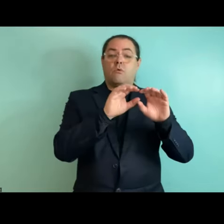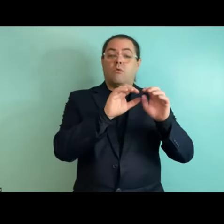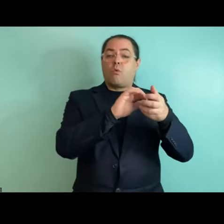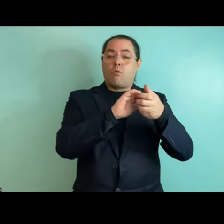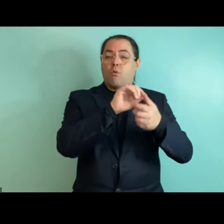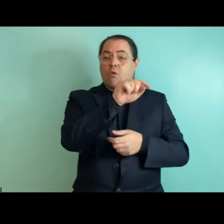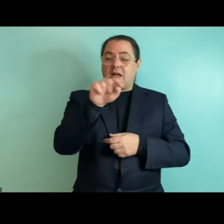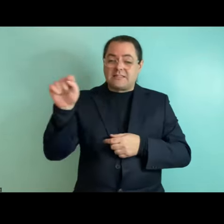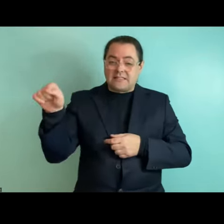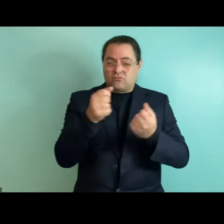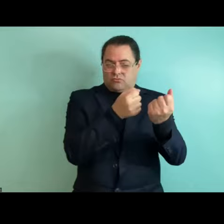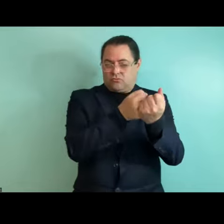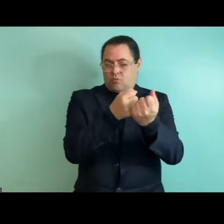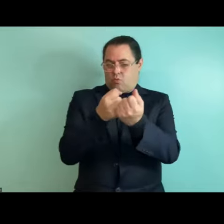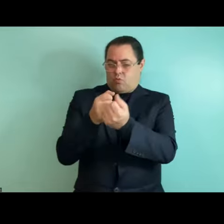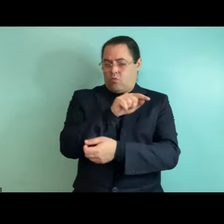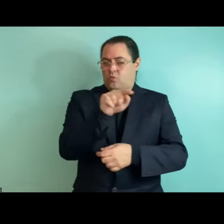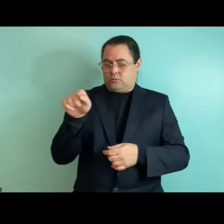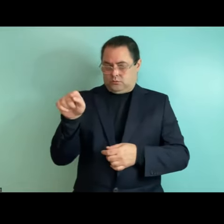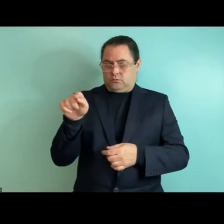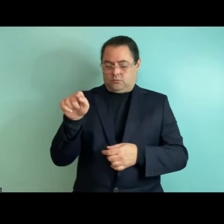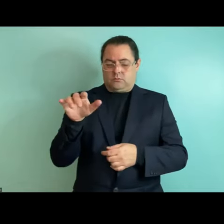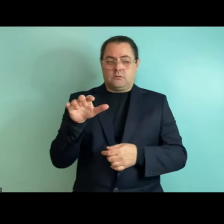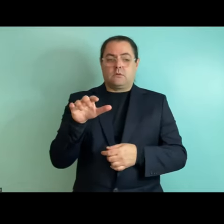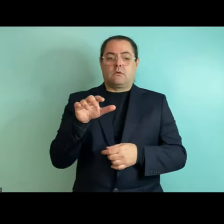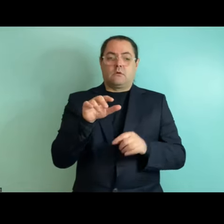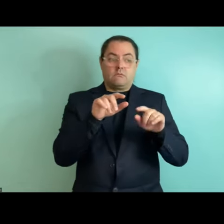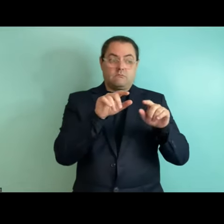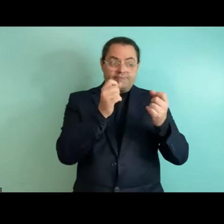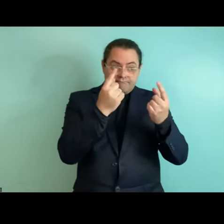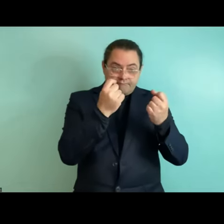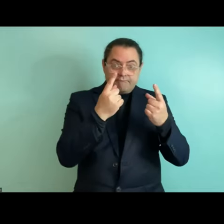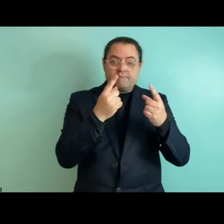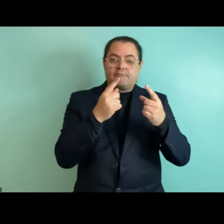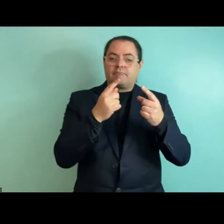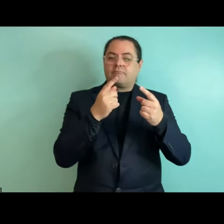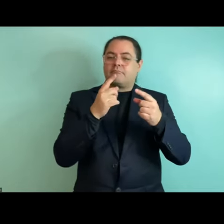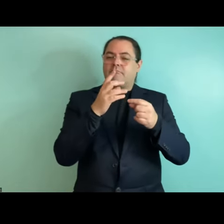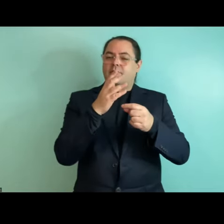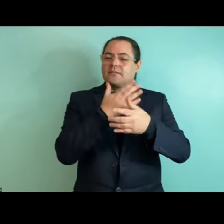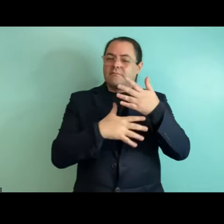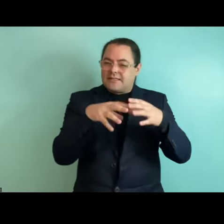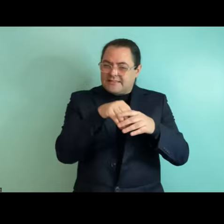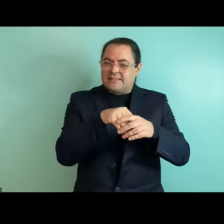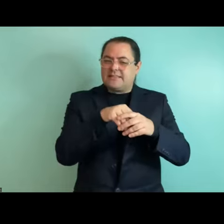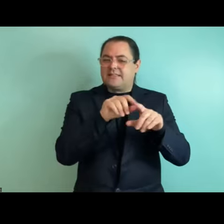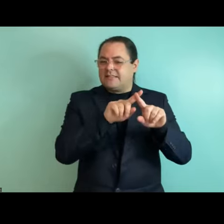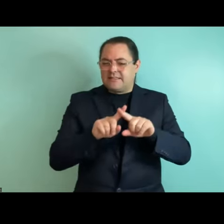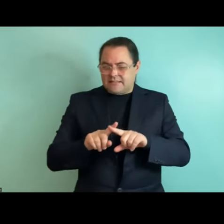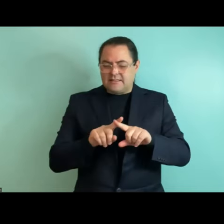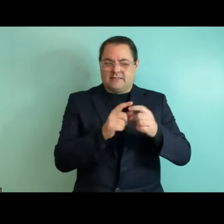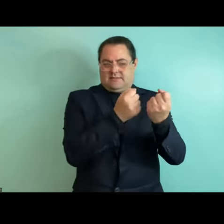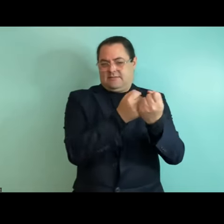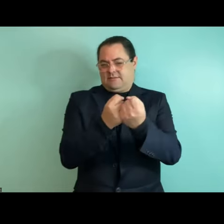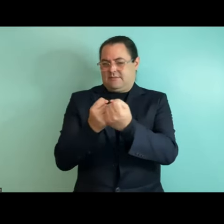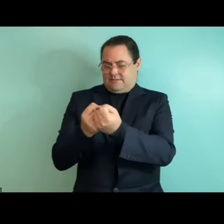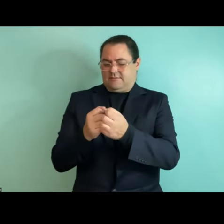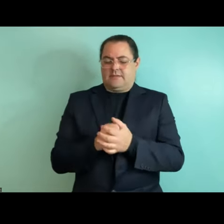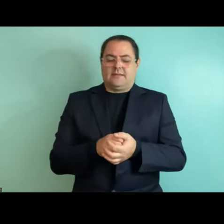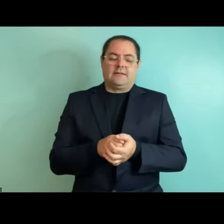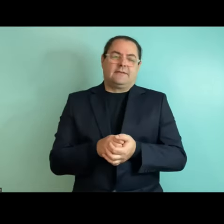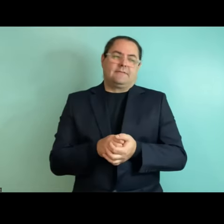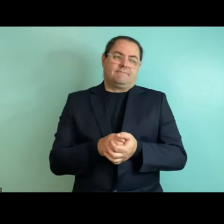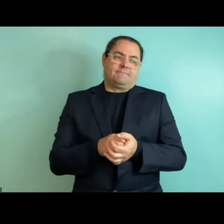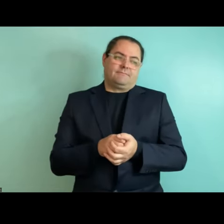approach to disability inclusion. 11:45:10 We all agree that the facts, around